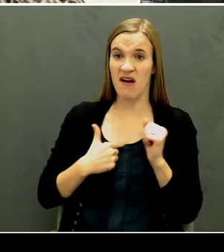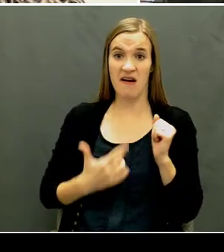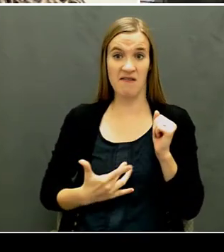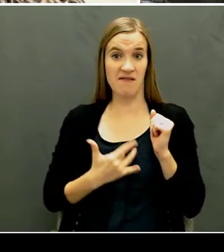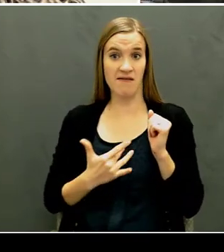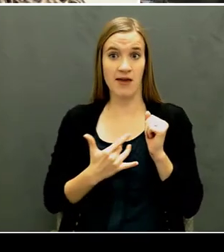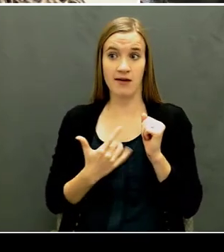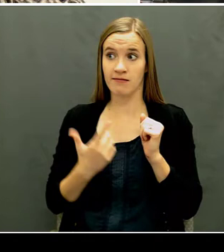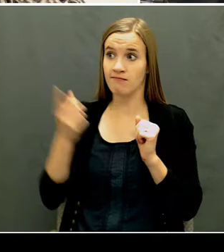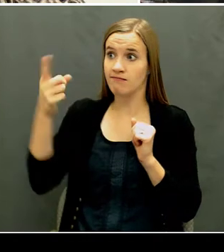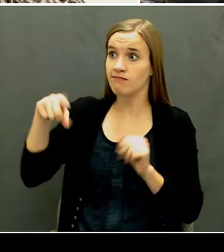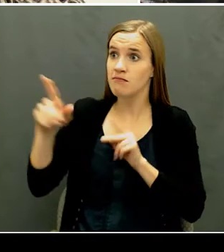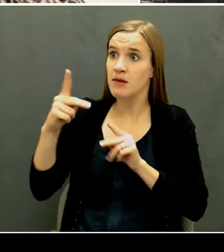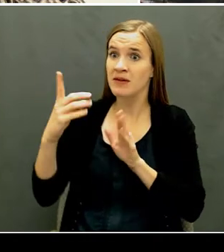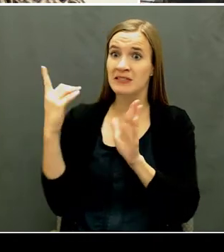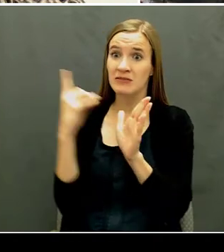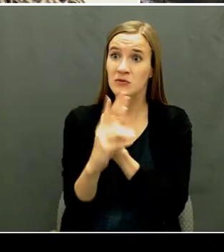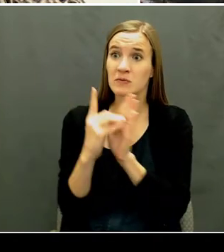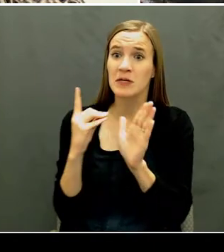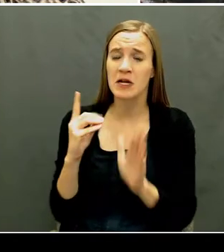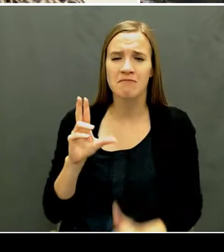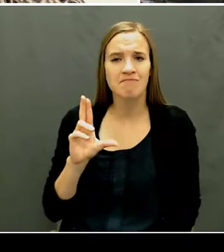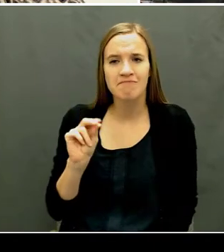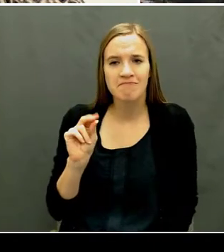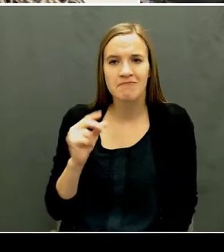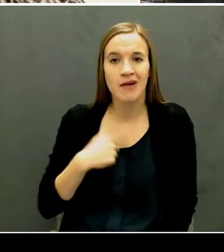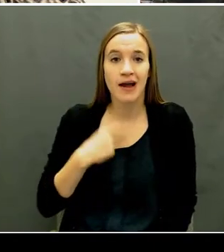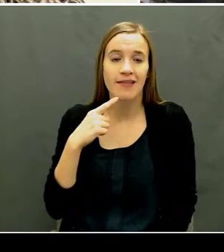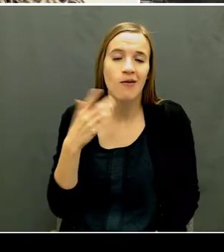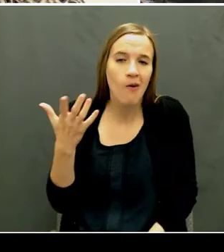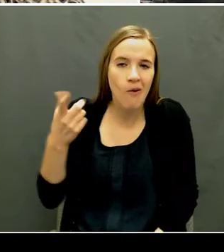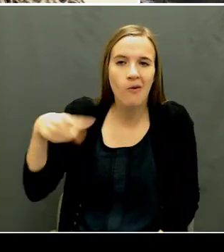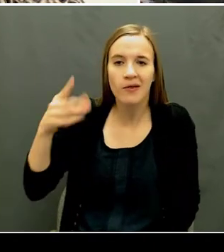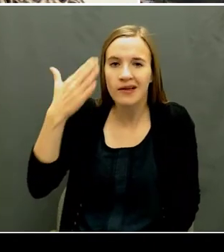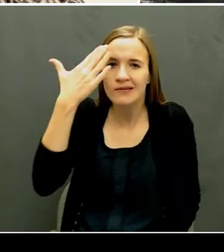well, it's lack of awareness or ignorance or whatever. And then I began to understand no,